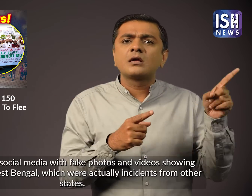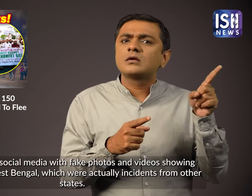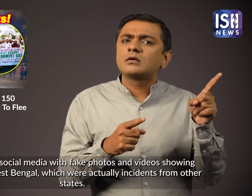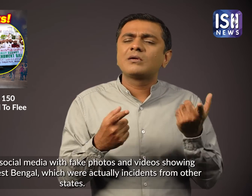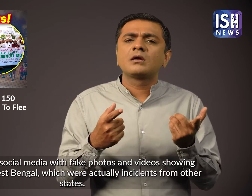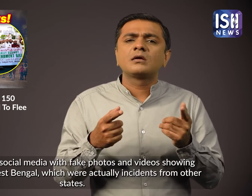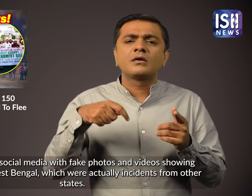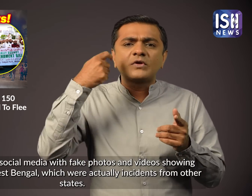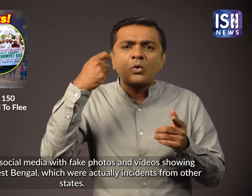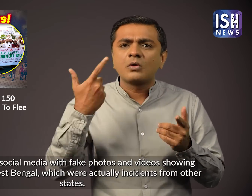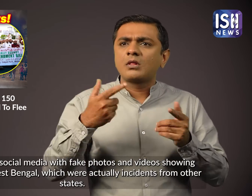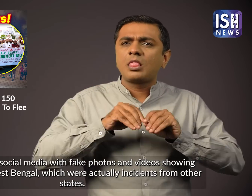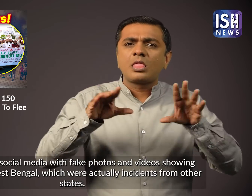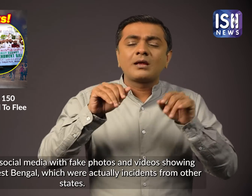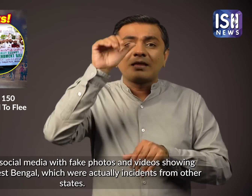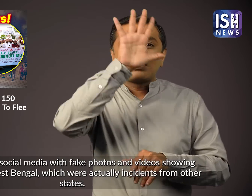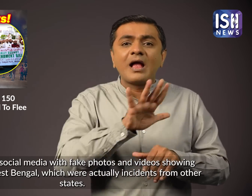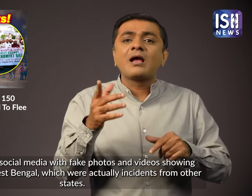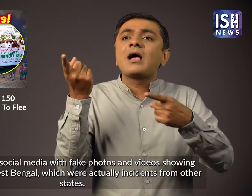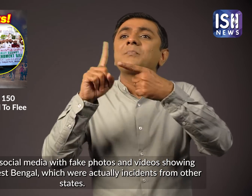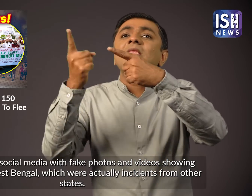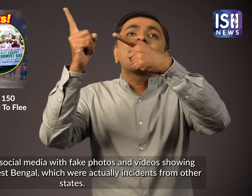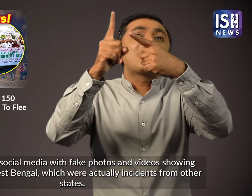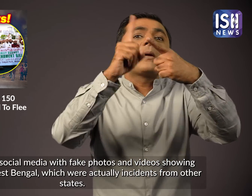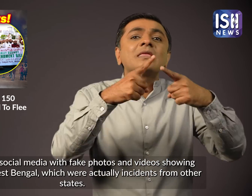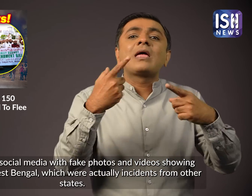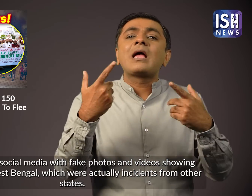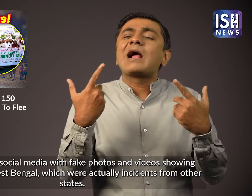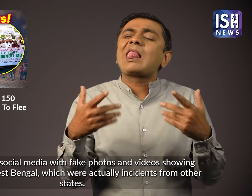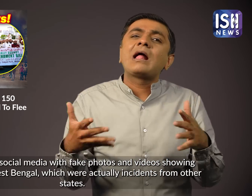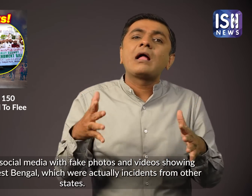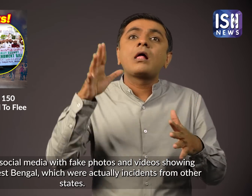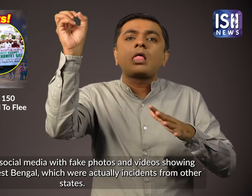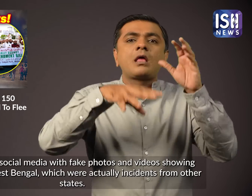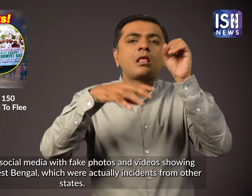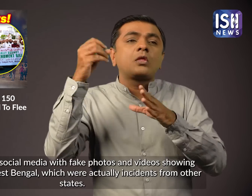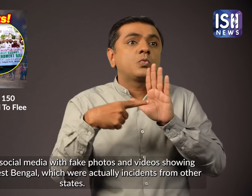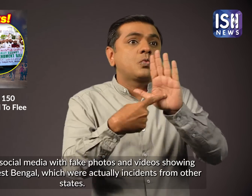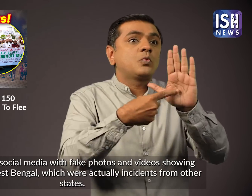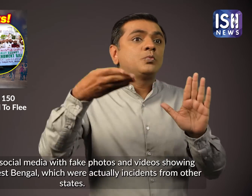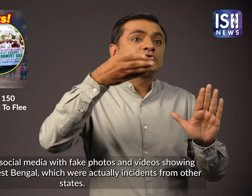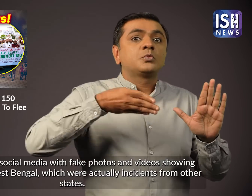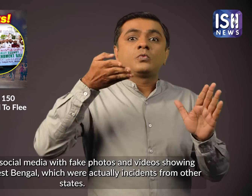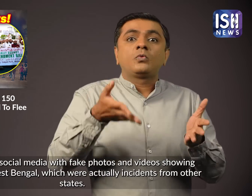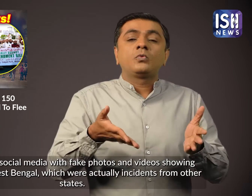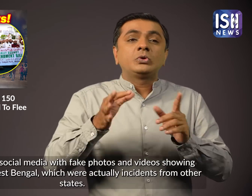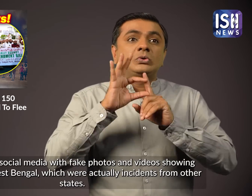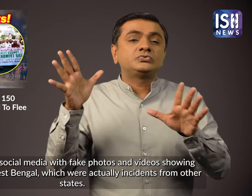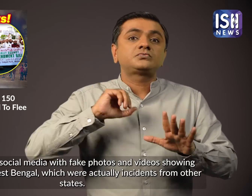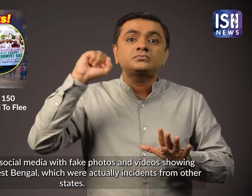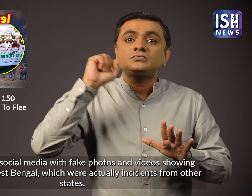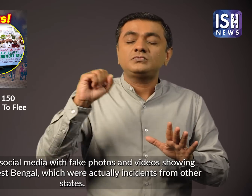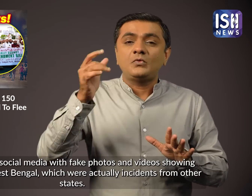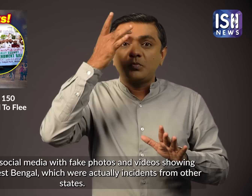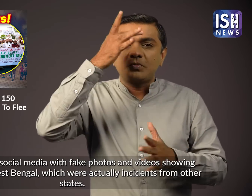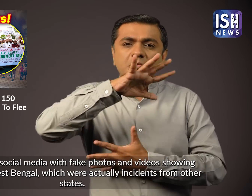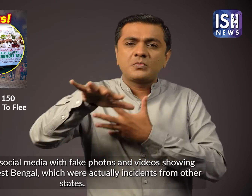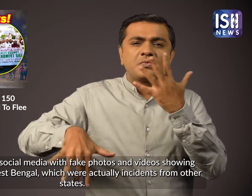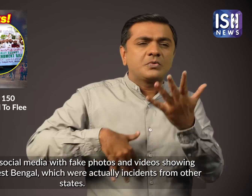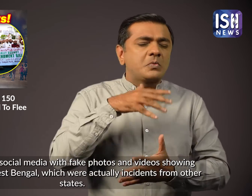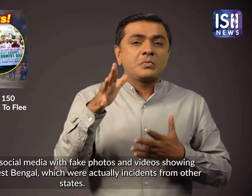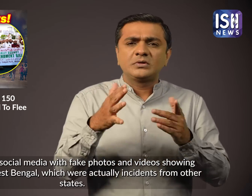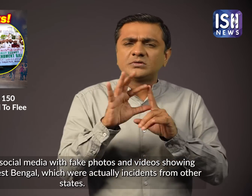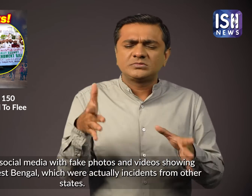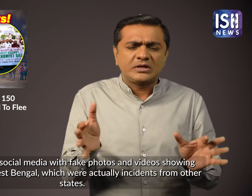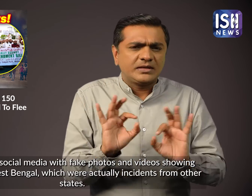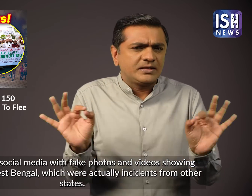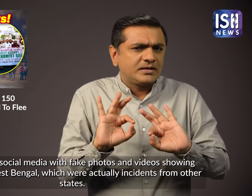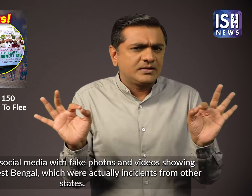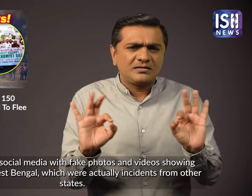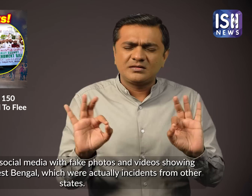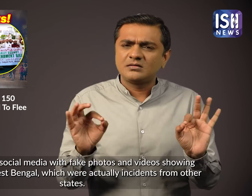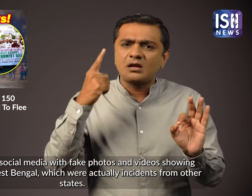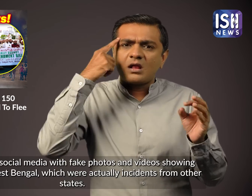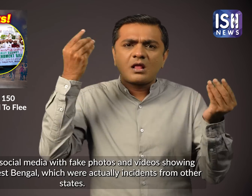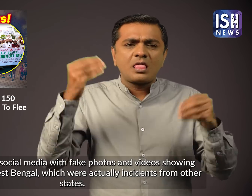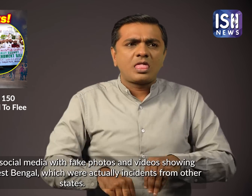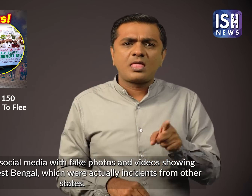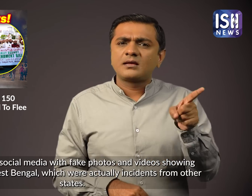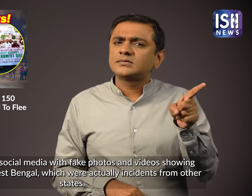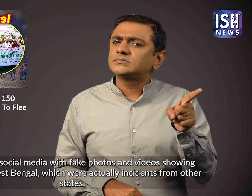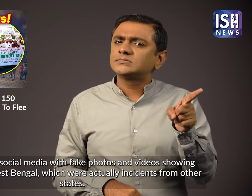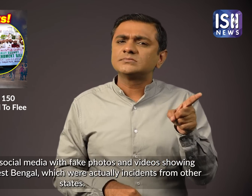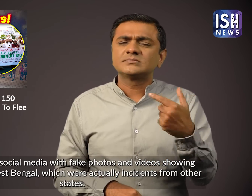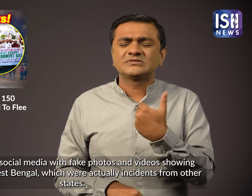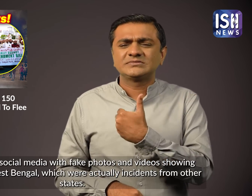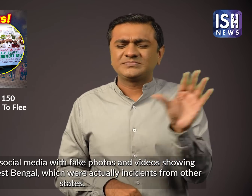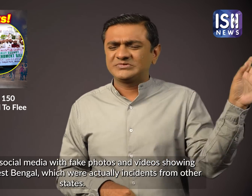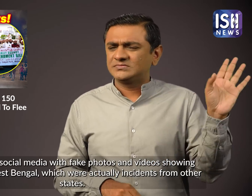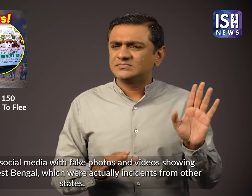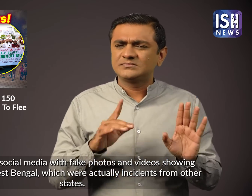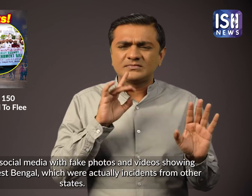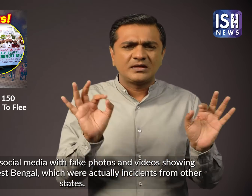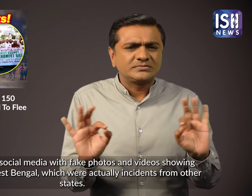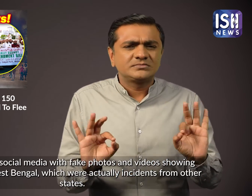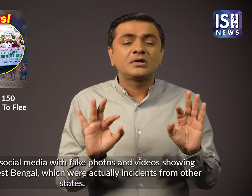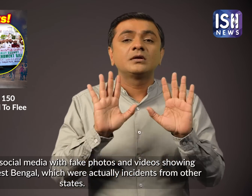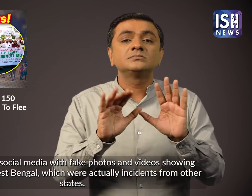BJP flooded social media with fake photos and videos showing violence in West Bengal, which were actually incidents from other states.